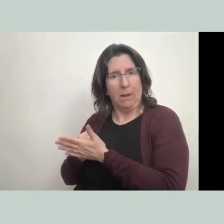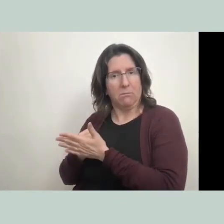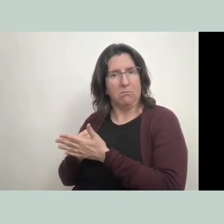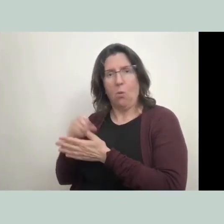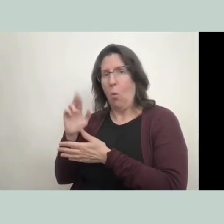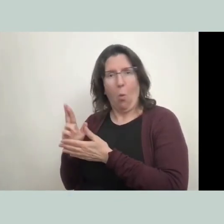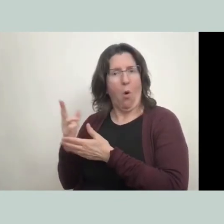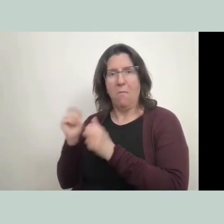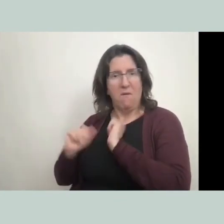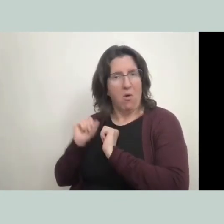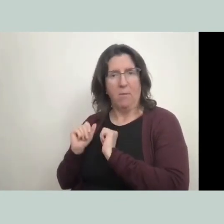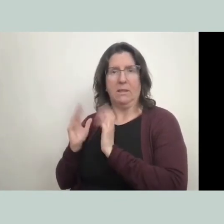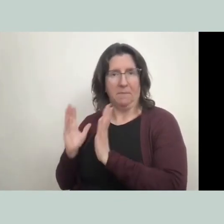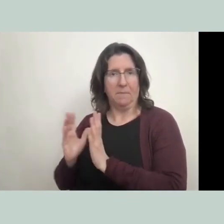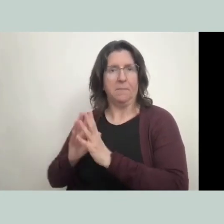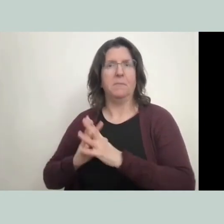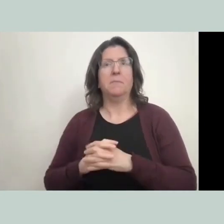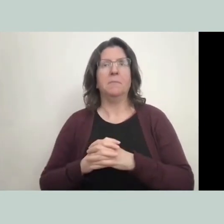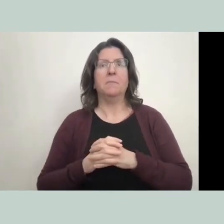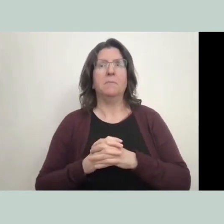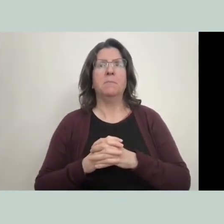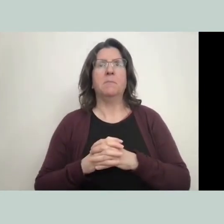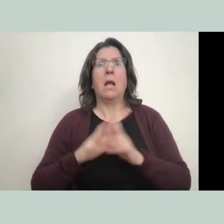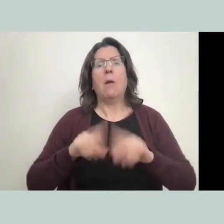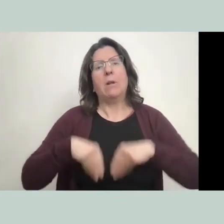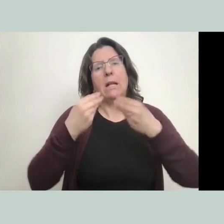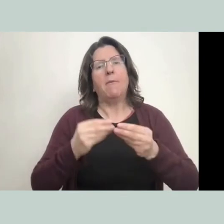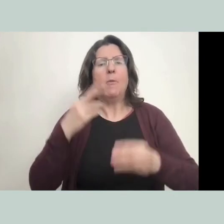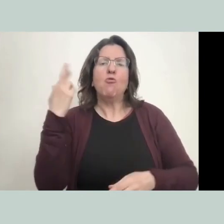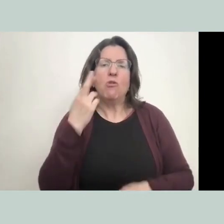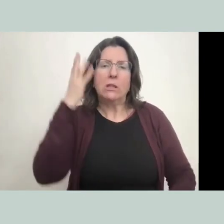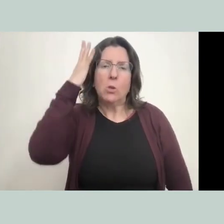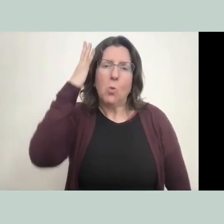Whether it be a document, performance or something else.